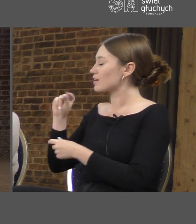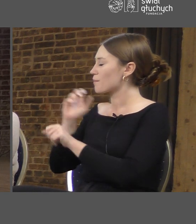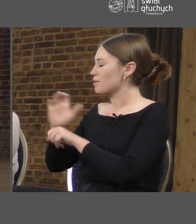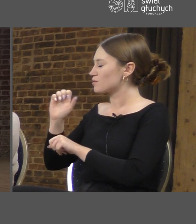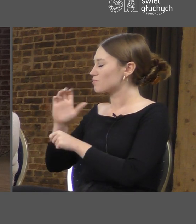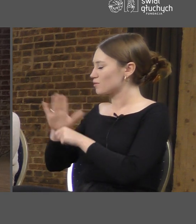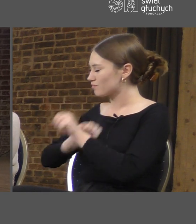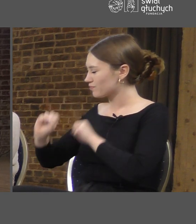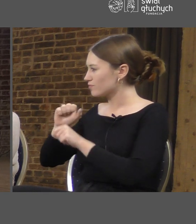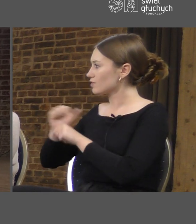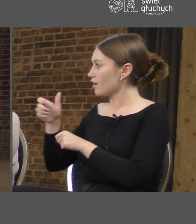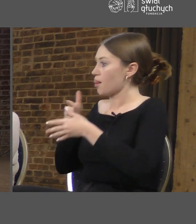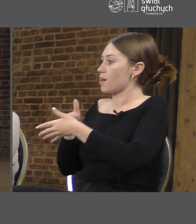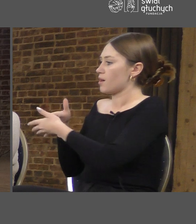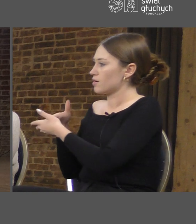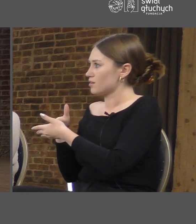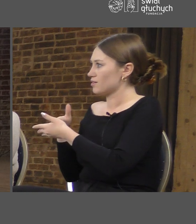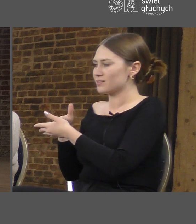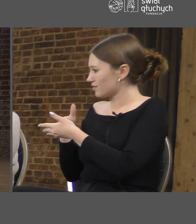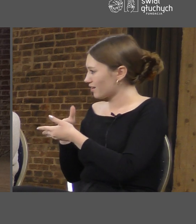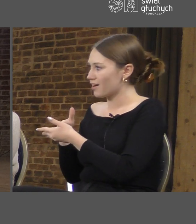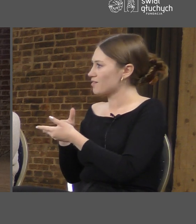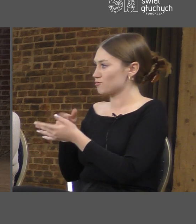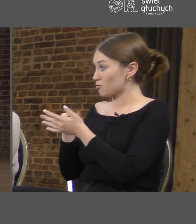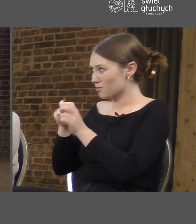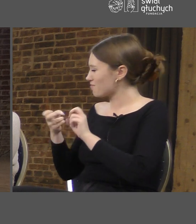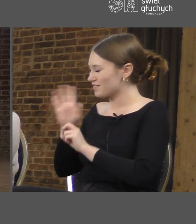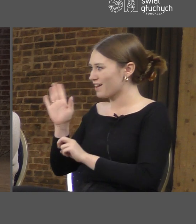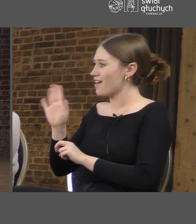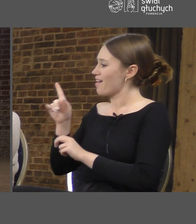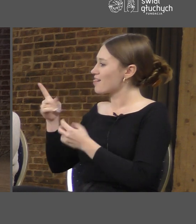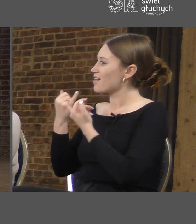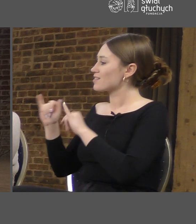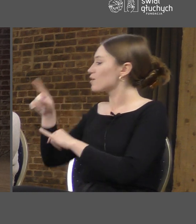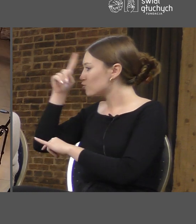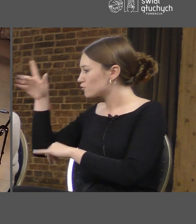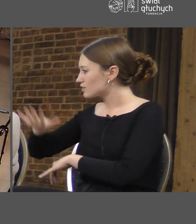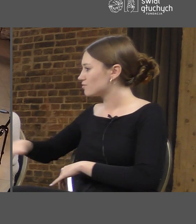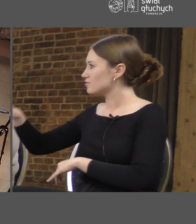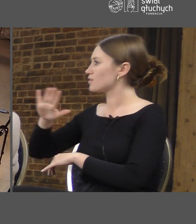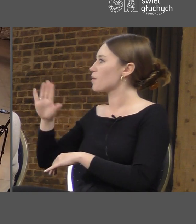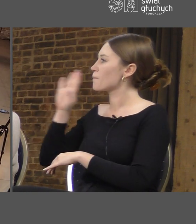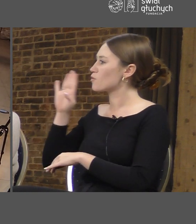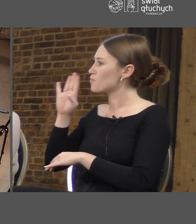have certain limits, limitations, but the problem is that society has imposed these limits on us.